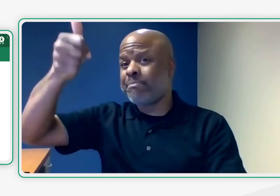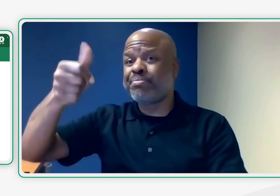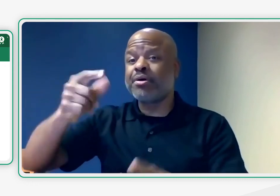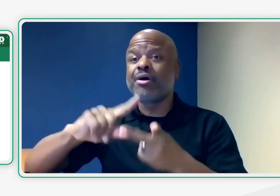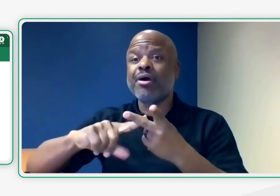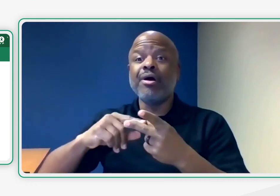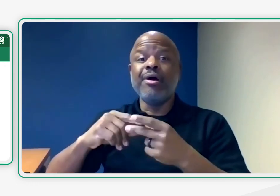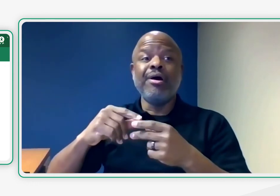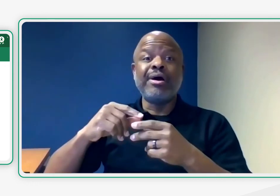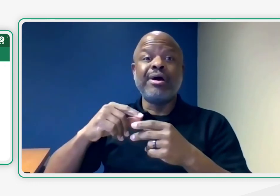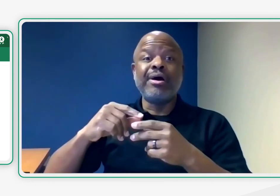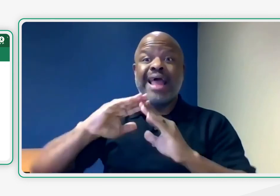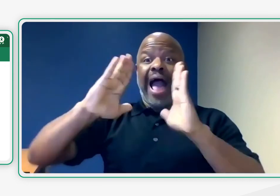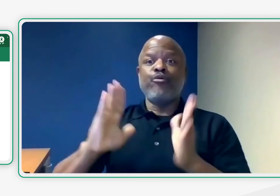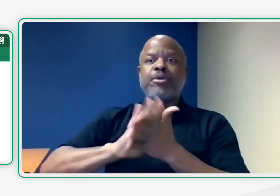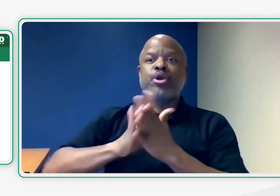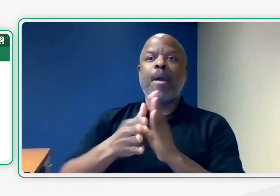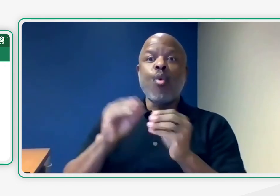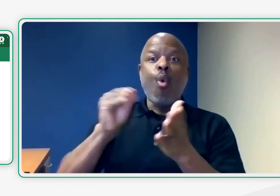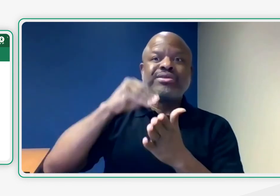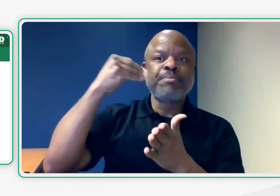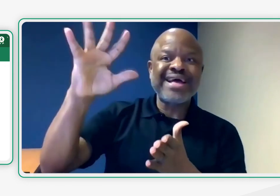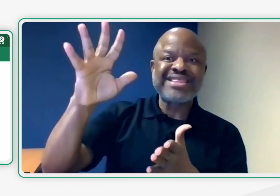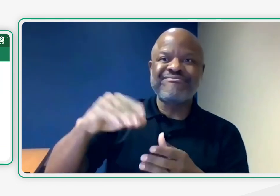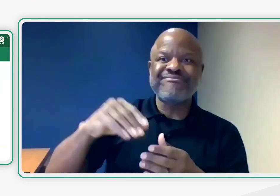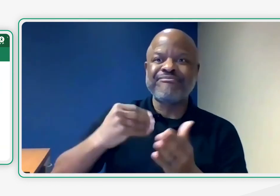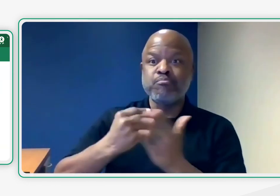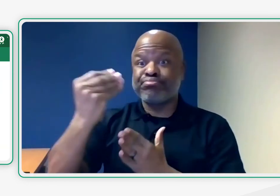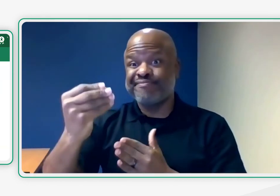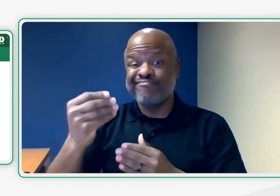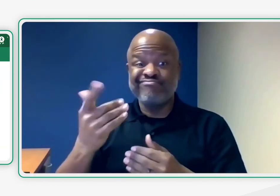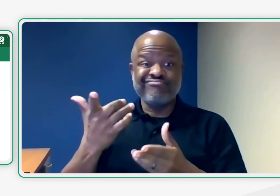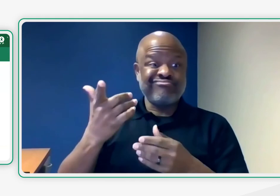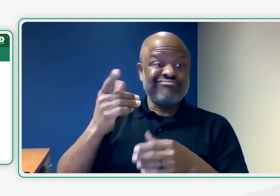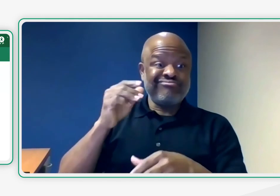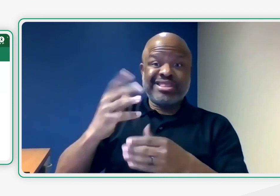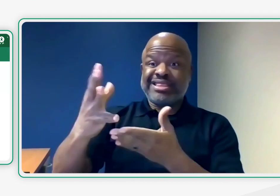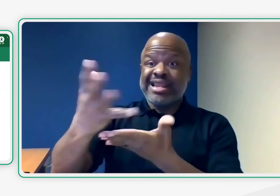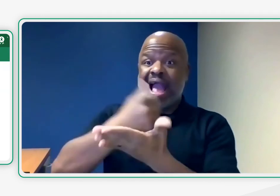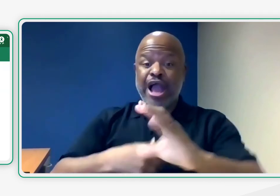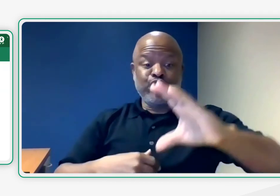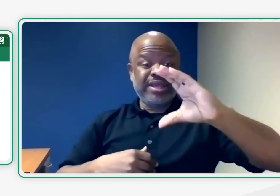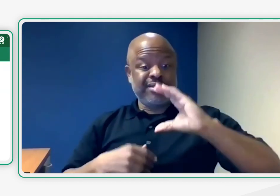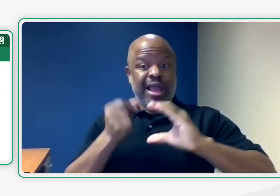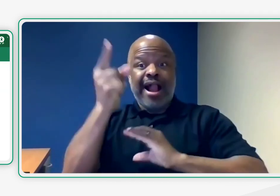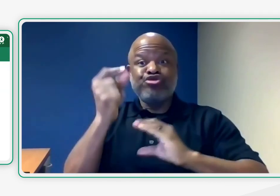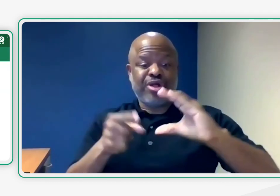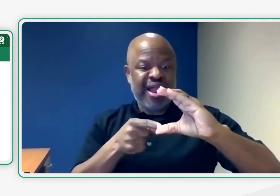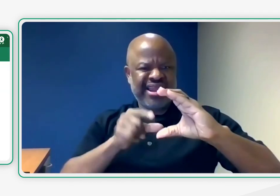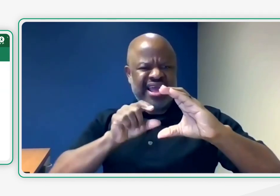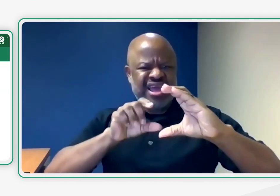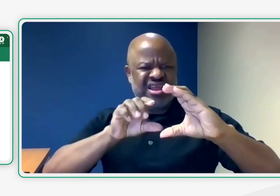bills, and the price of rent may be skyrocketing when houses are being sold at a higher price,